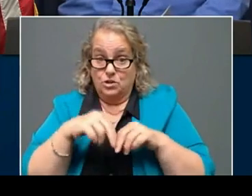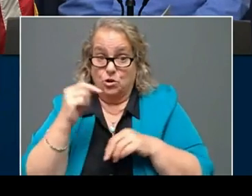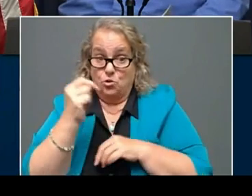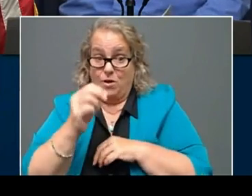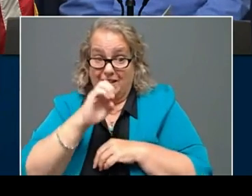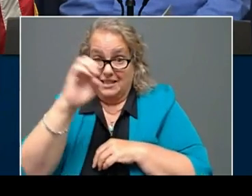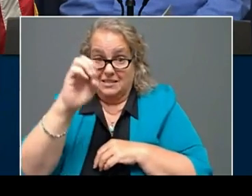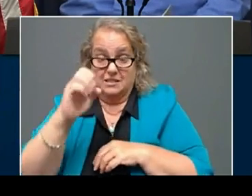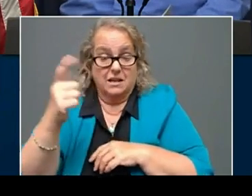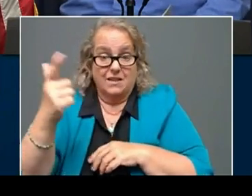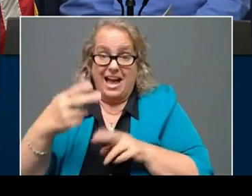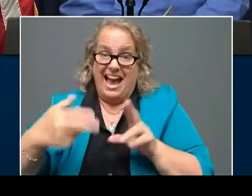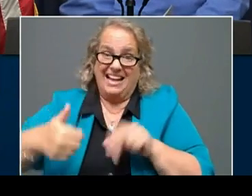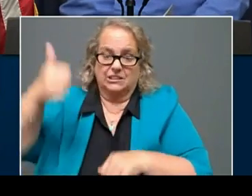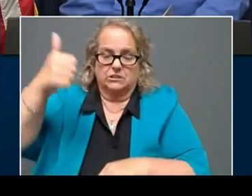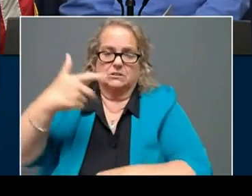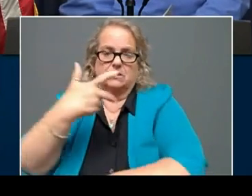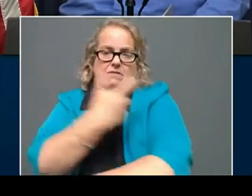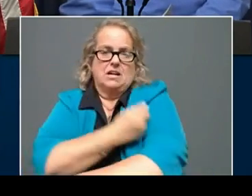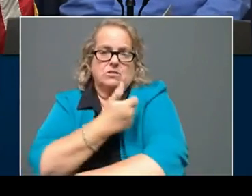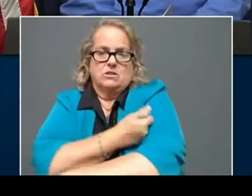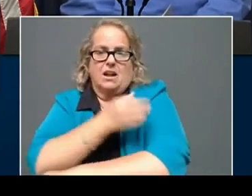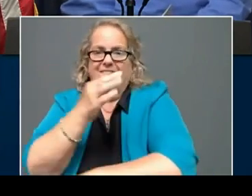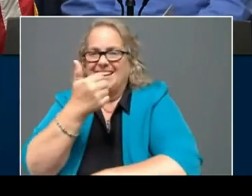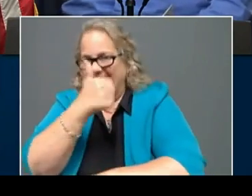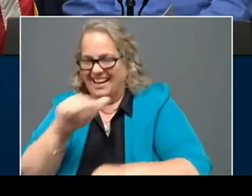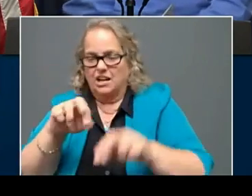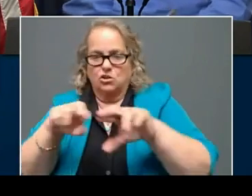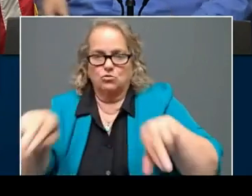highest vaccination rate of any region in the United States, some states up